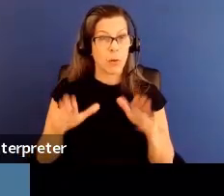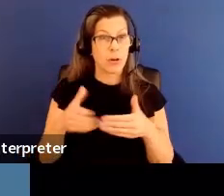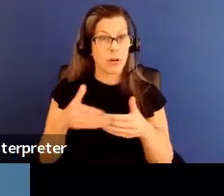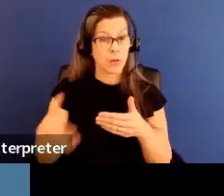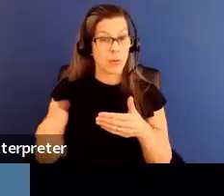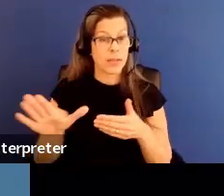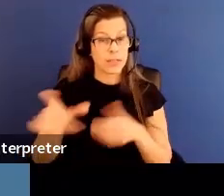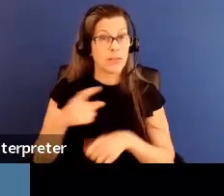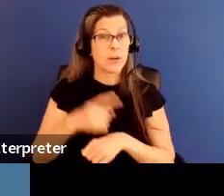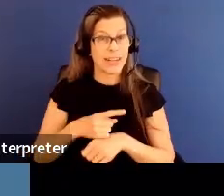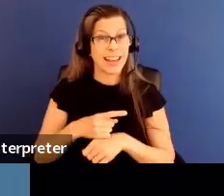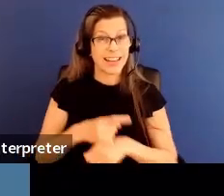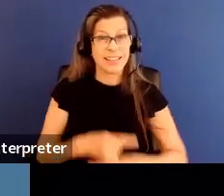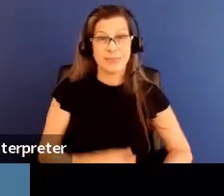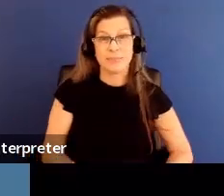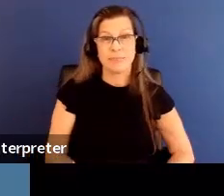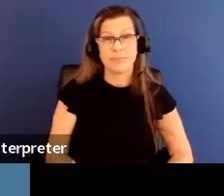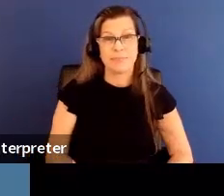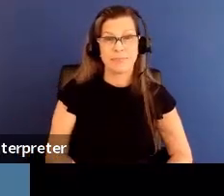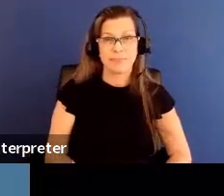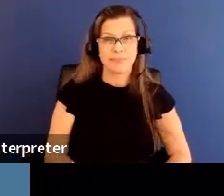to the Disability Empowerment Center's YouTube channel so